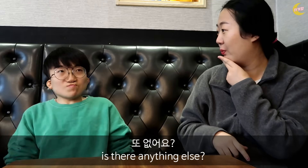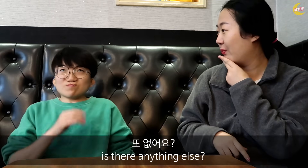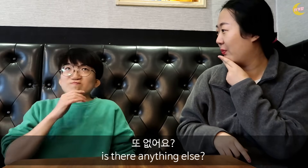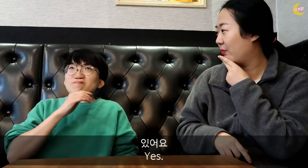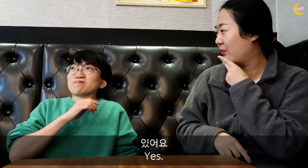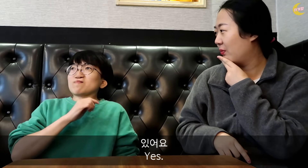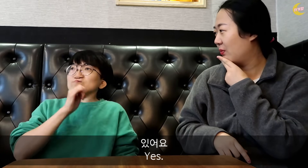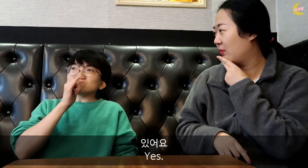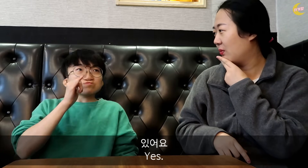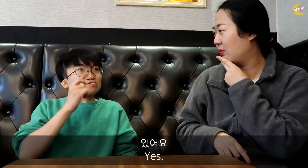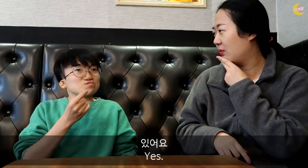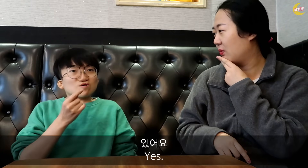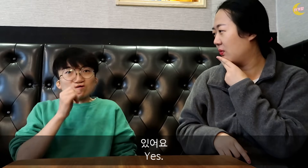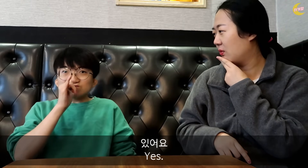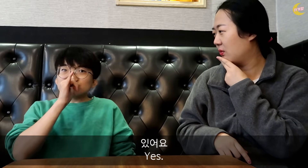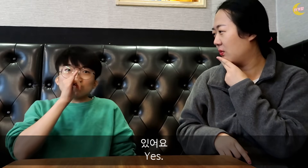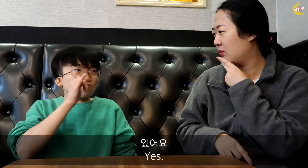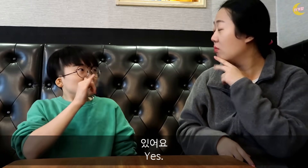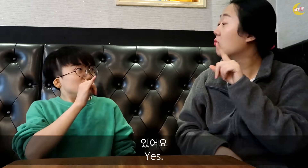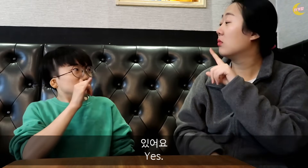Yes.